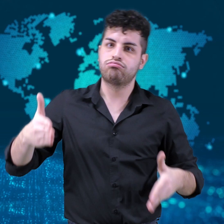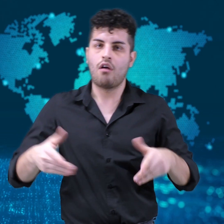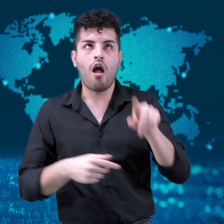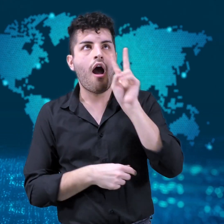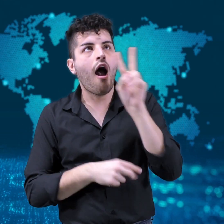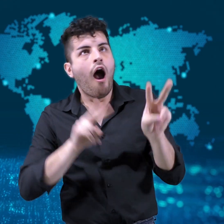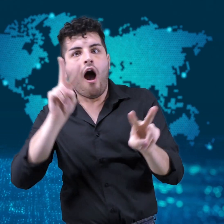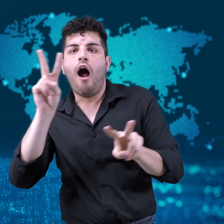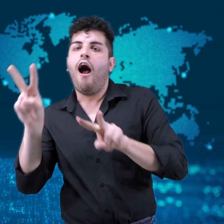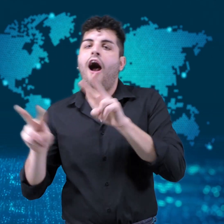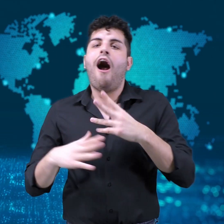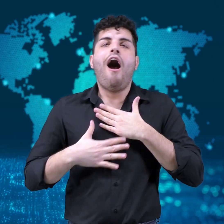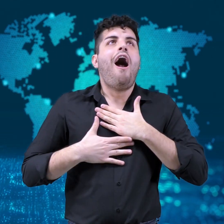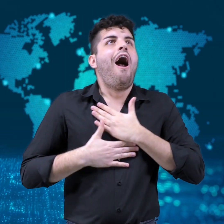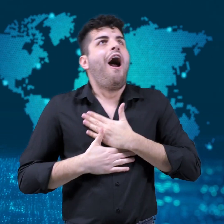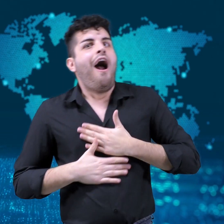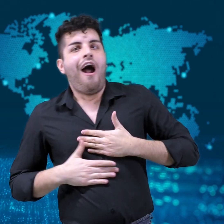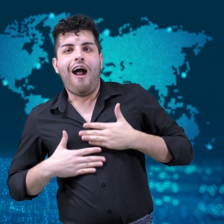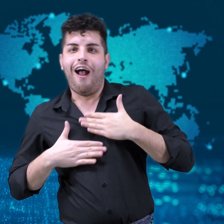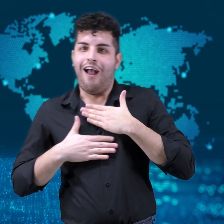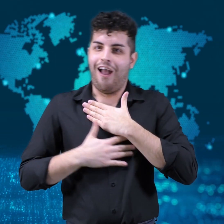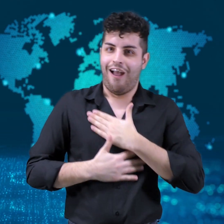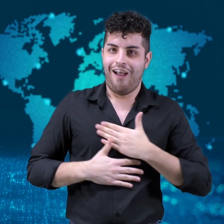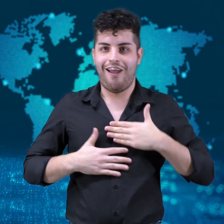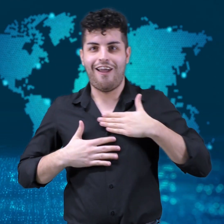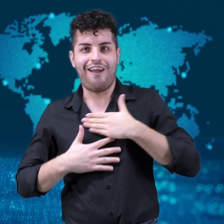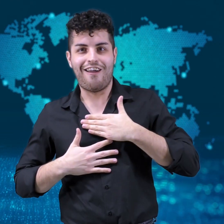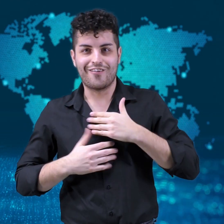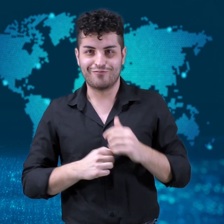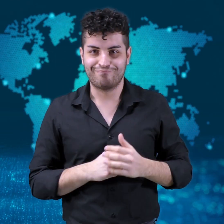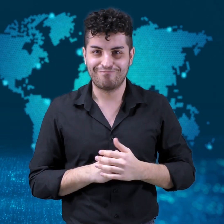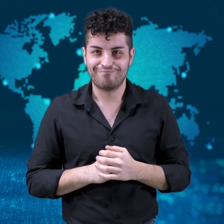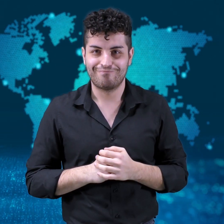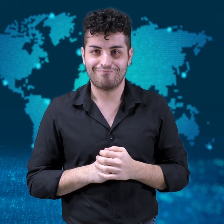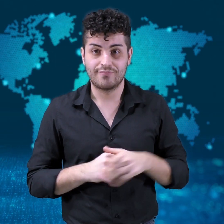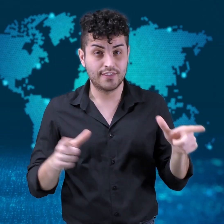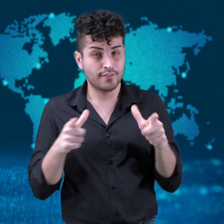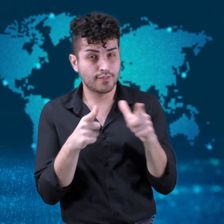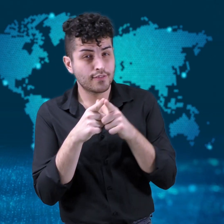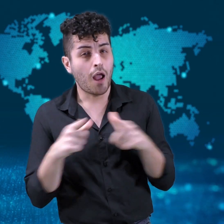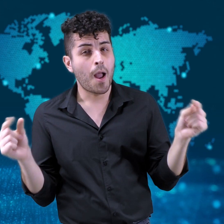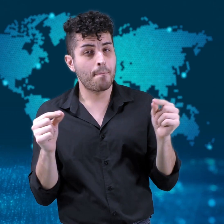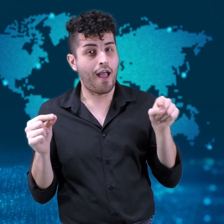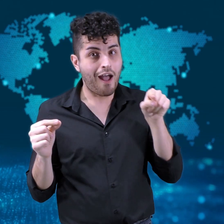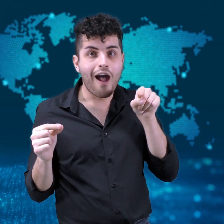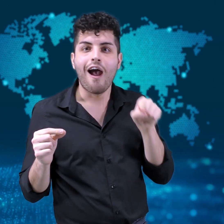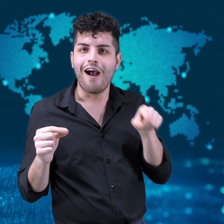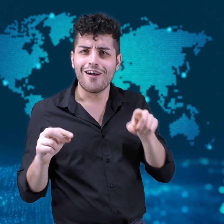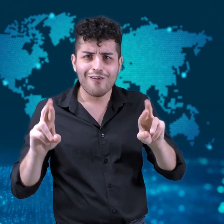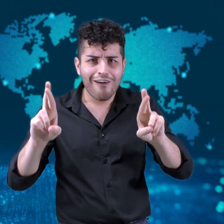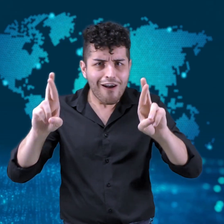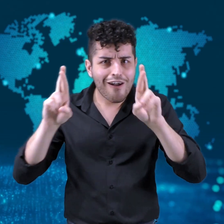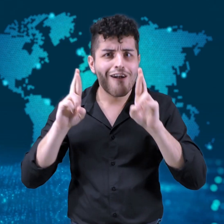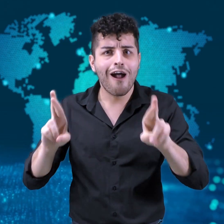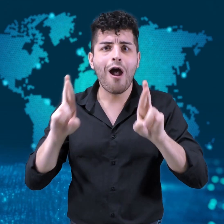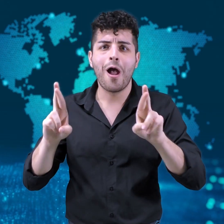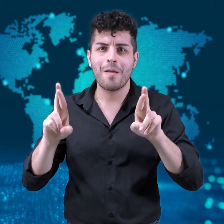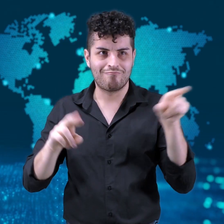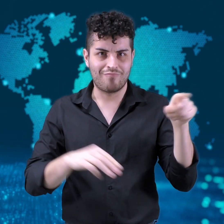to feel like they are sitting inside the suit.